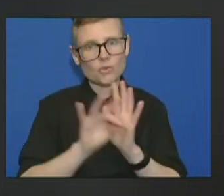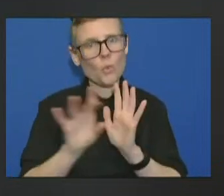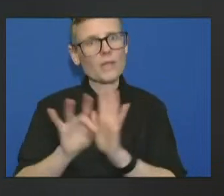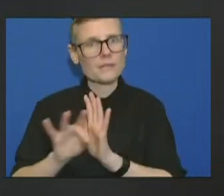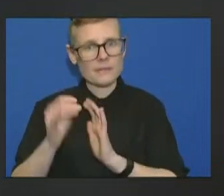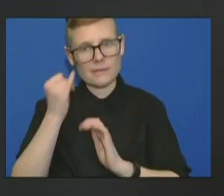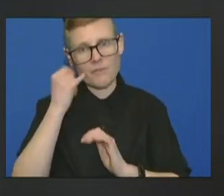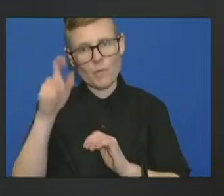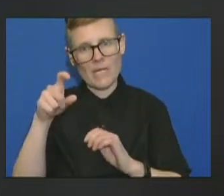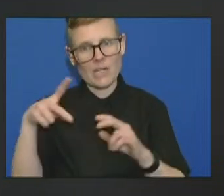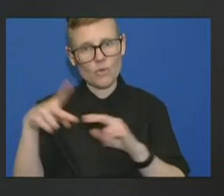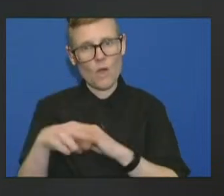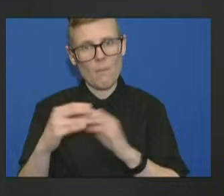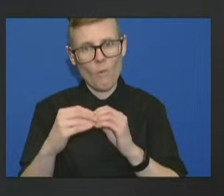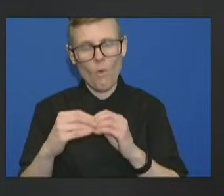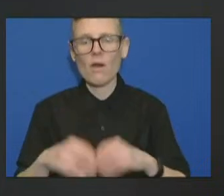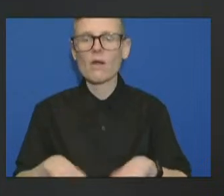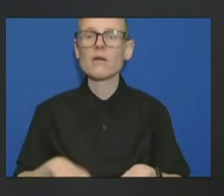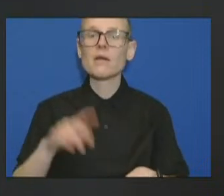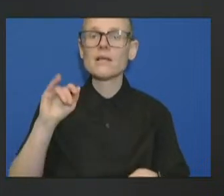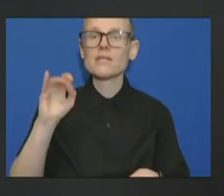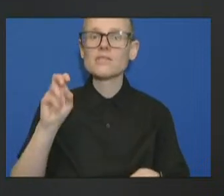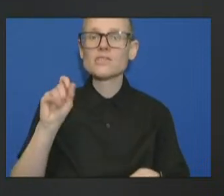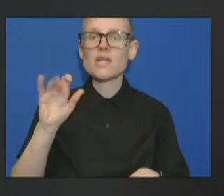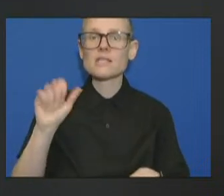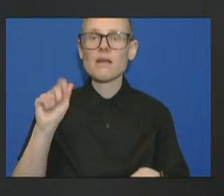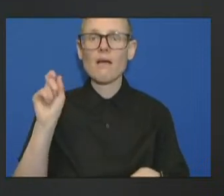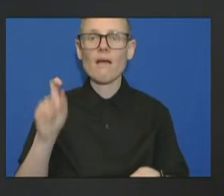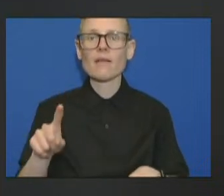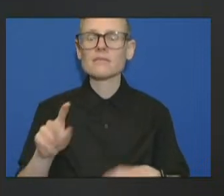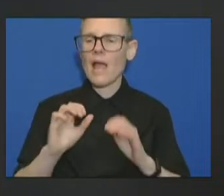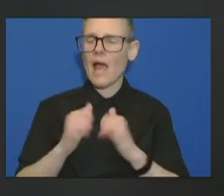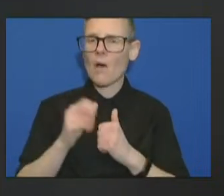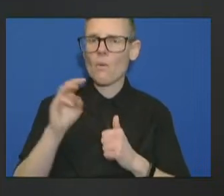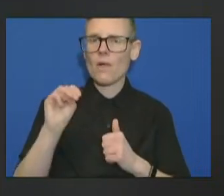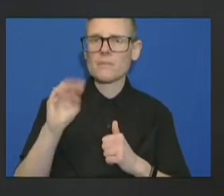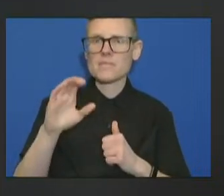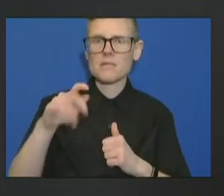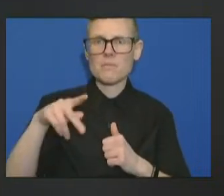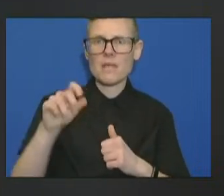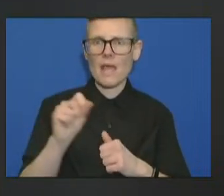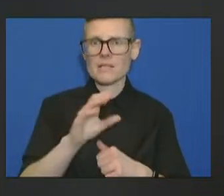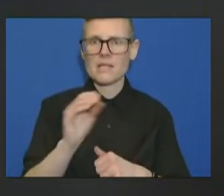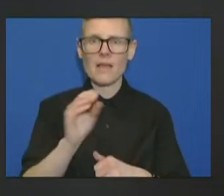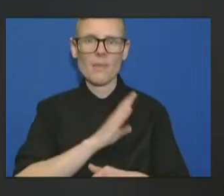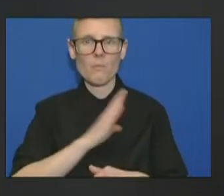would have to be making some very tough choices as we as we